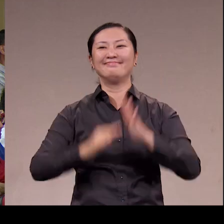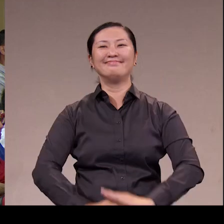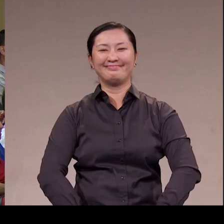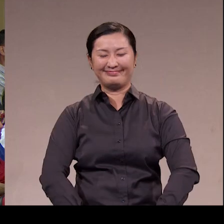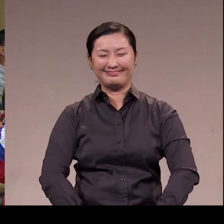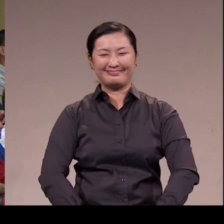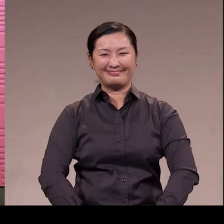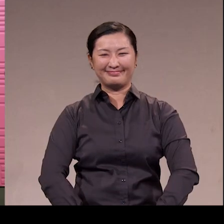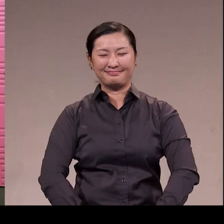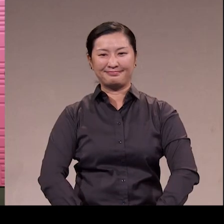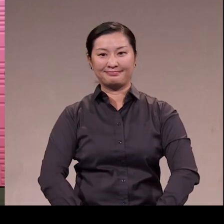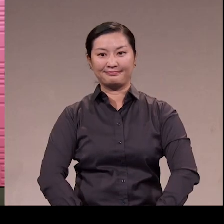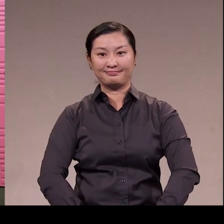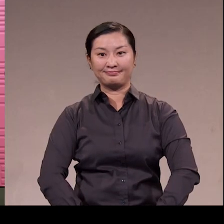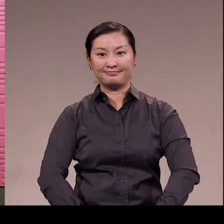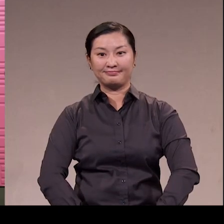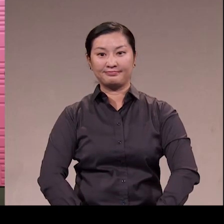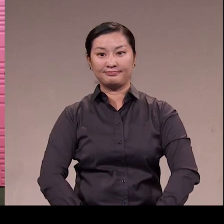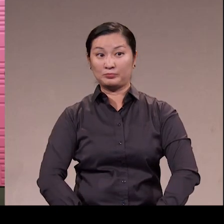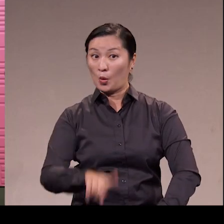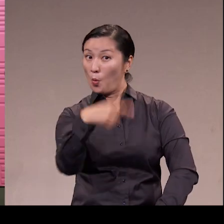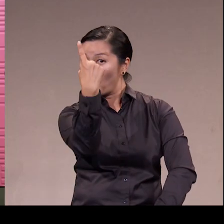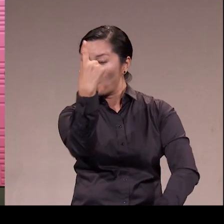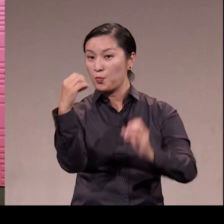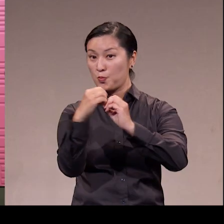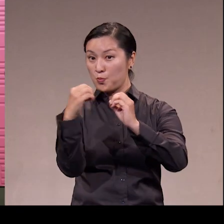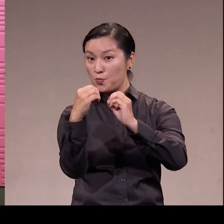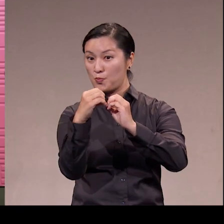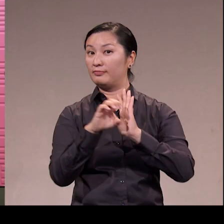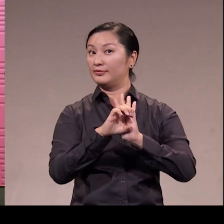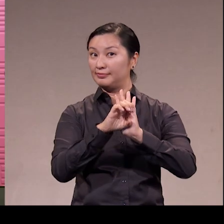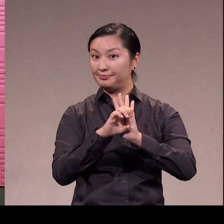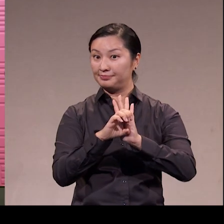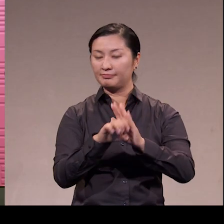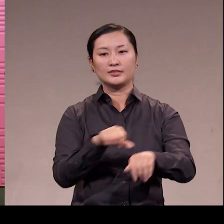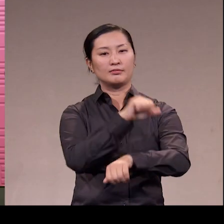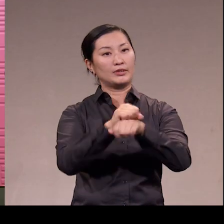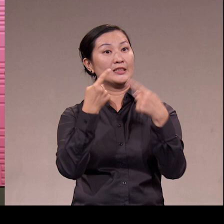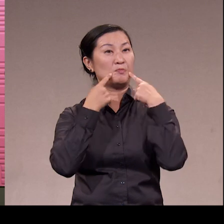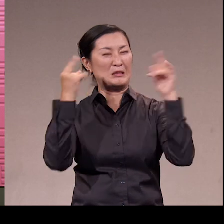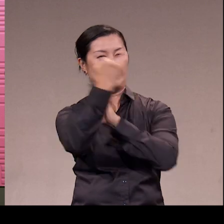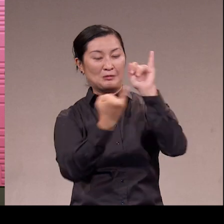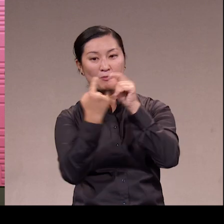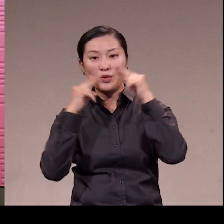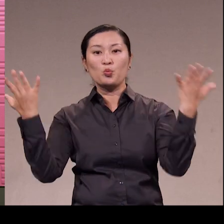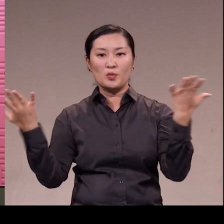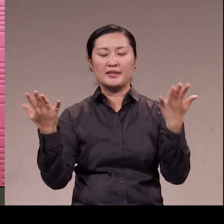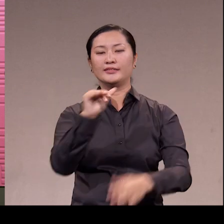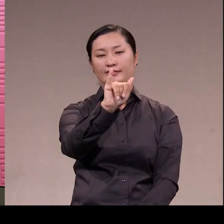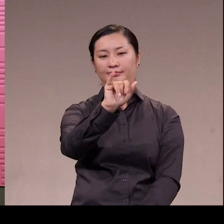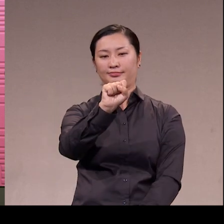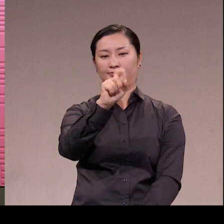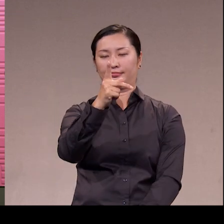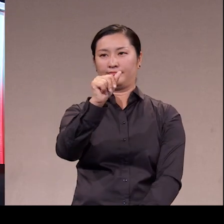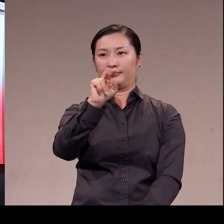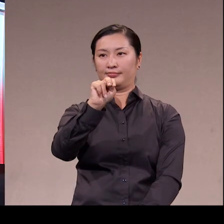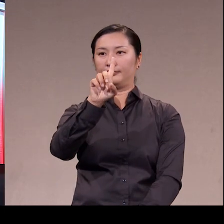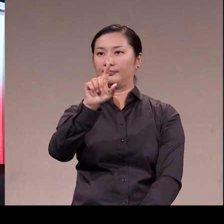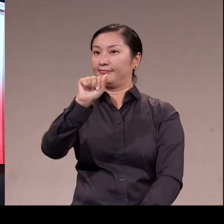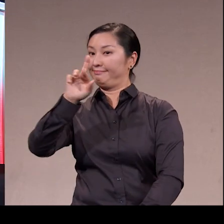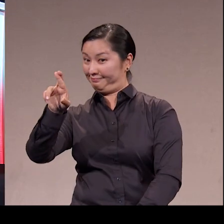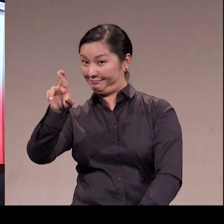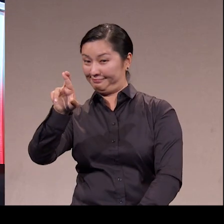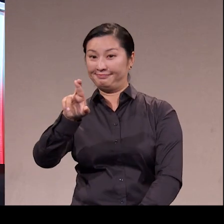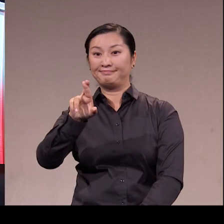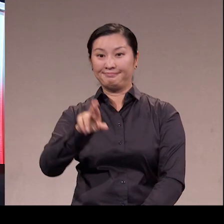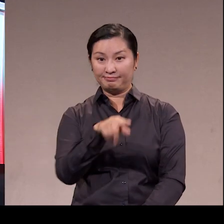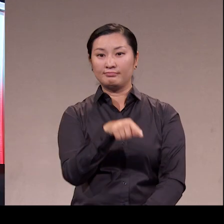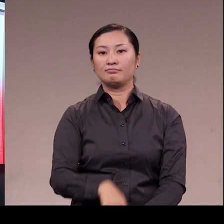Another example of Singapore's success is Pak Iskandar Jalil, who is internationally known.